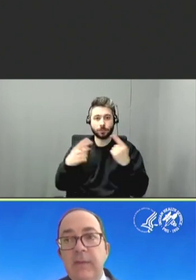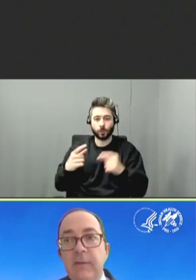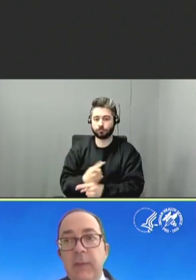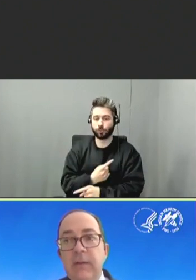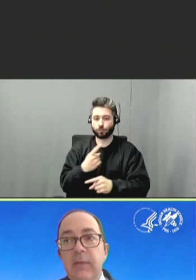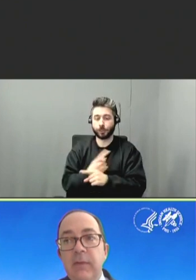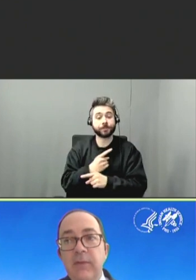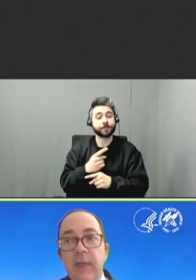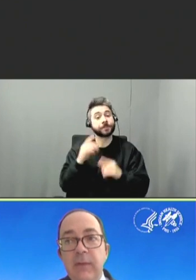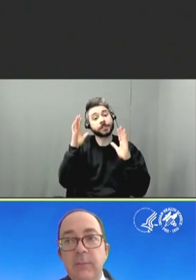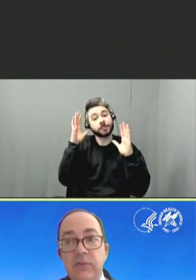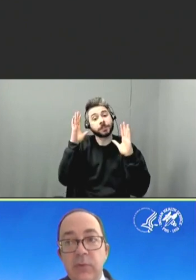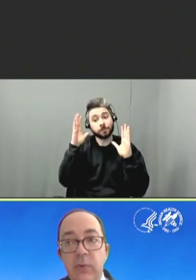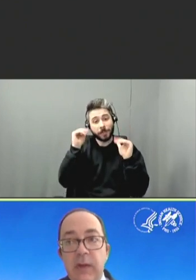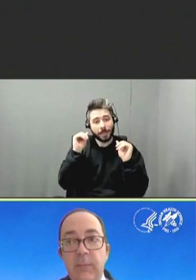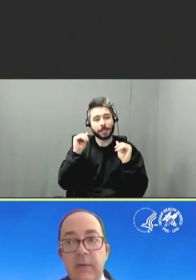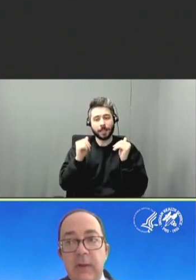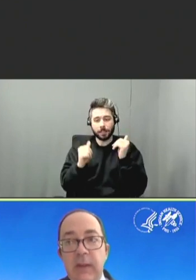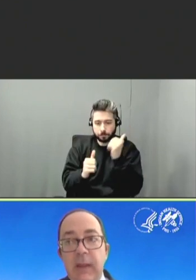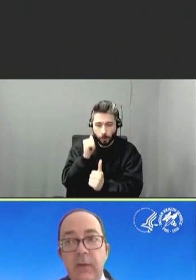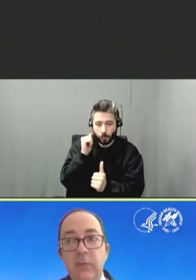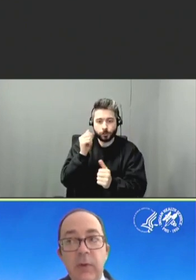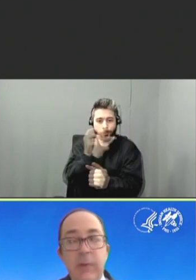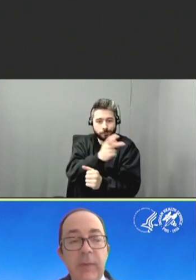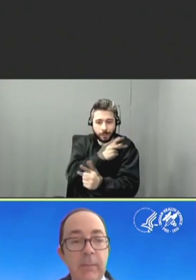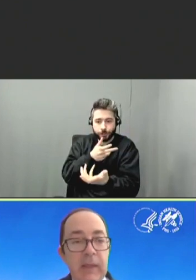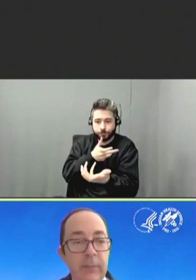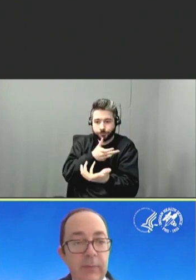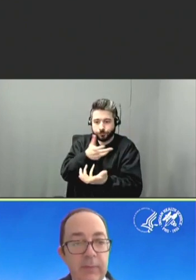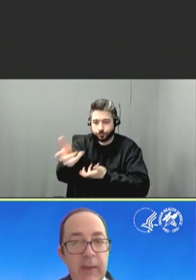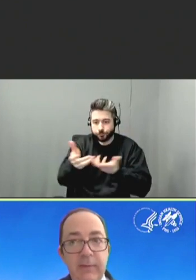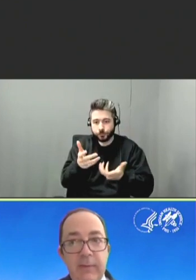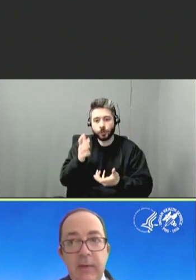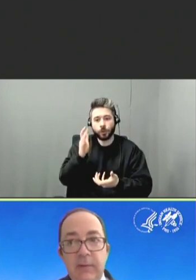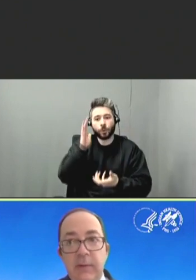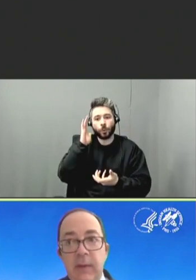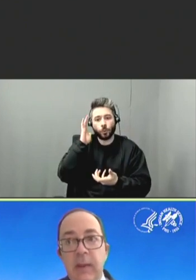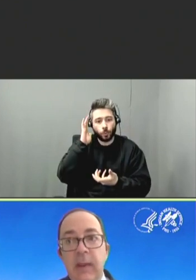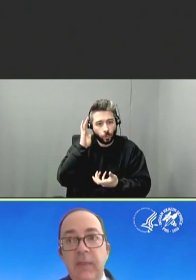It's expected that the vast majority of patient encounters will be amenable to vaccination.